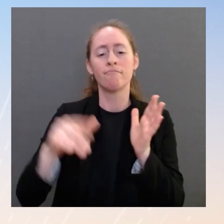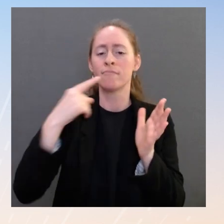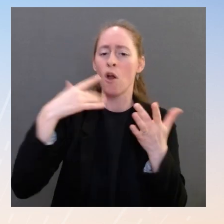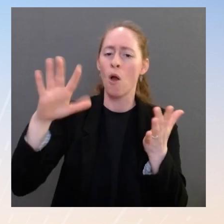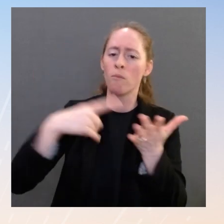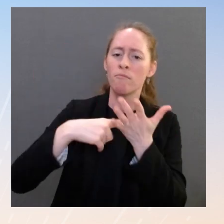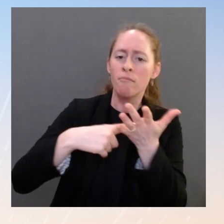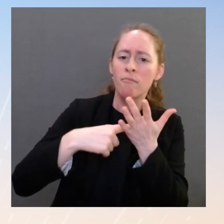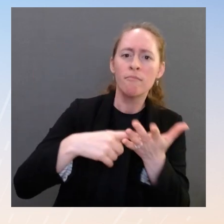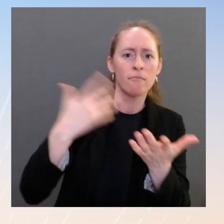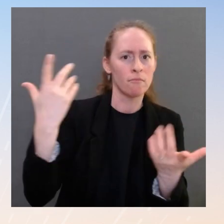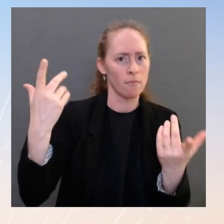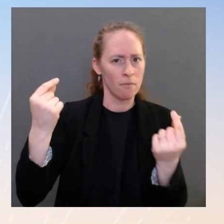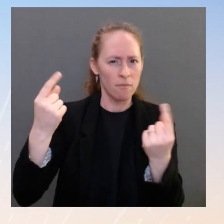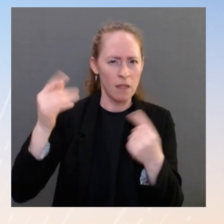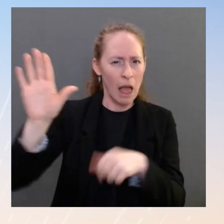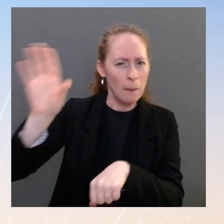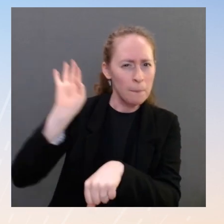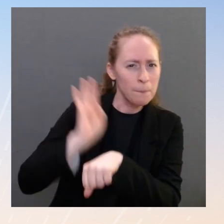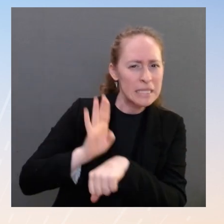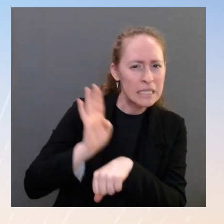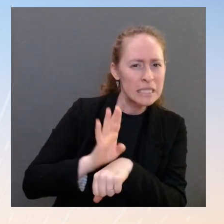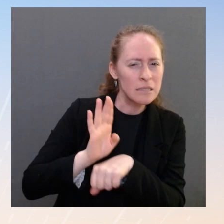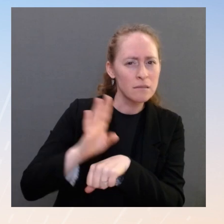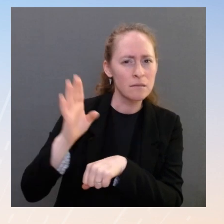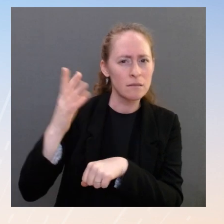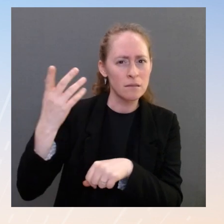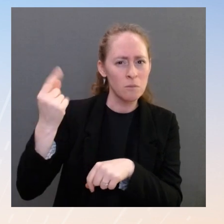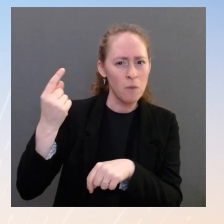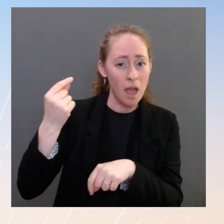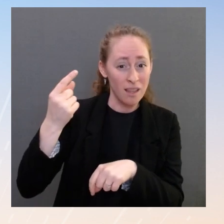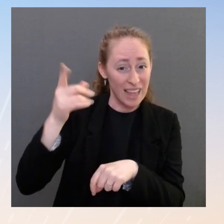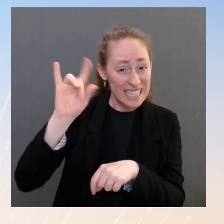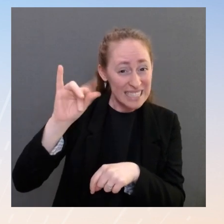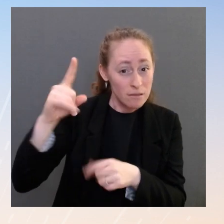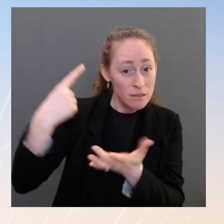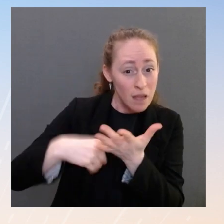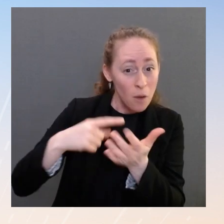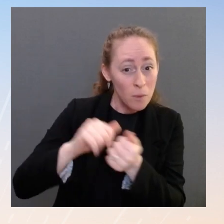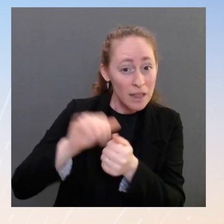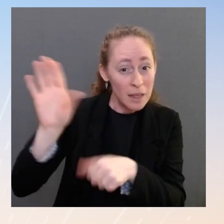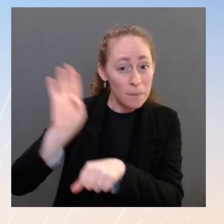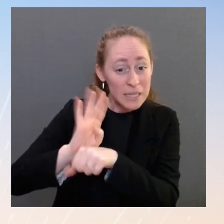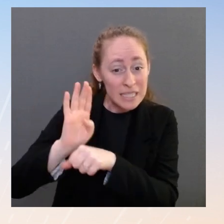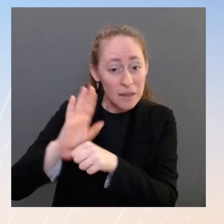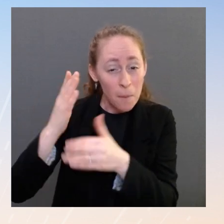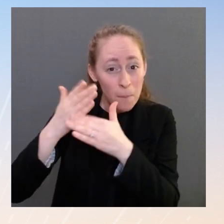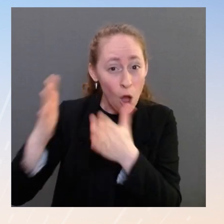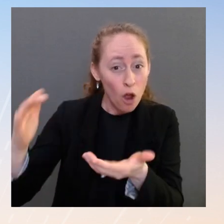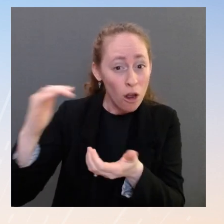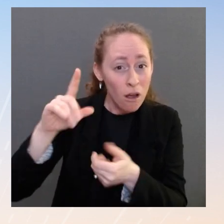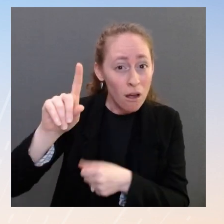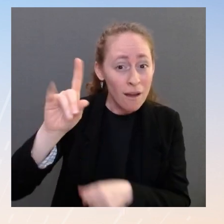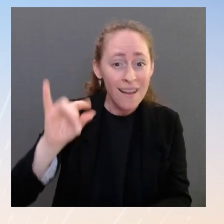Has he ever spoken to his son's business partners about his son's business dealings? Ms. Psaki: Again, nothing has changed about what I said yesterday.